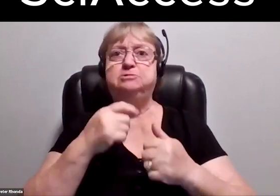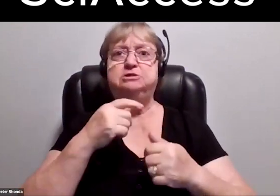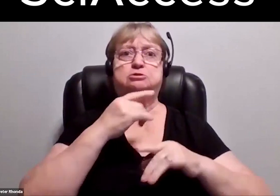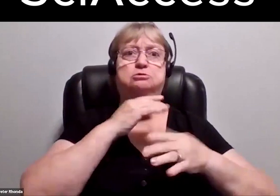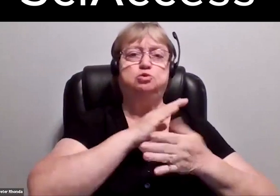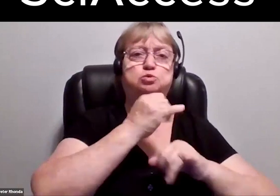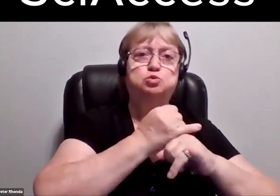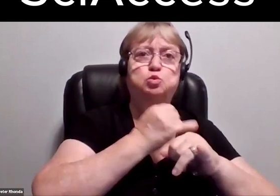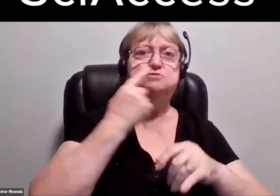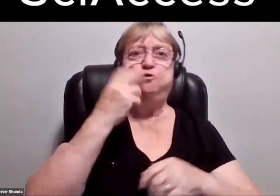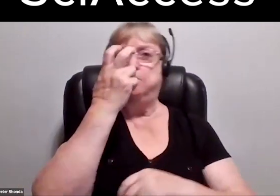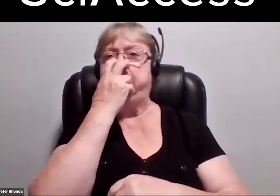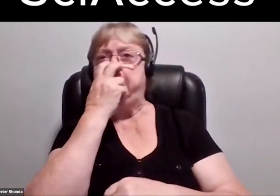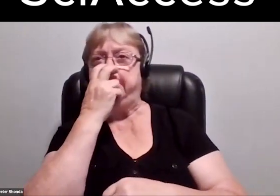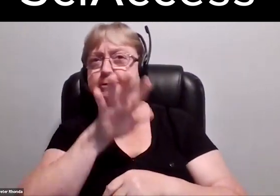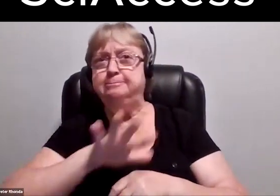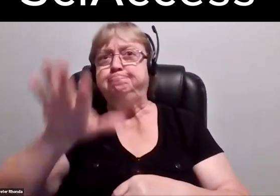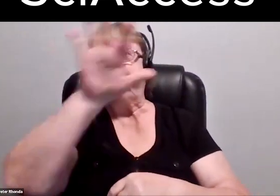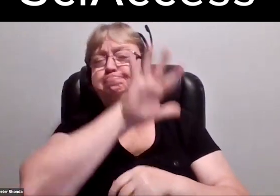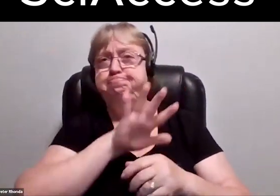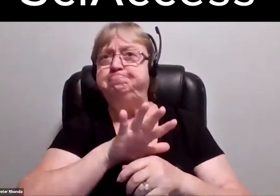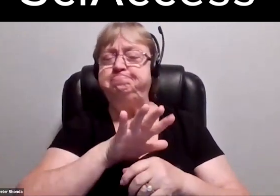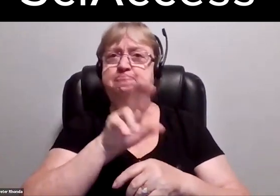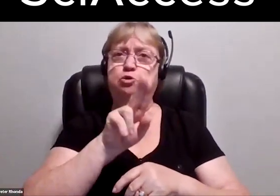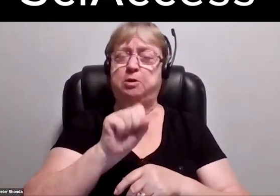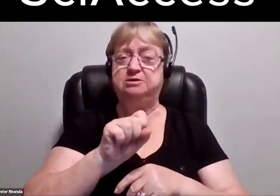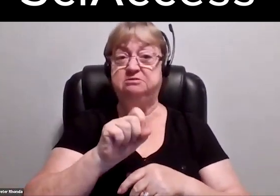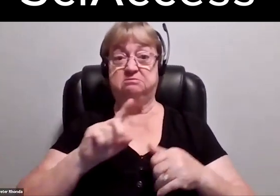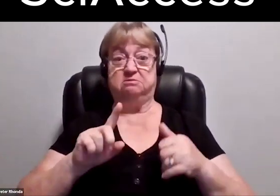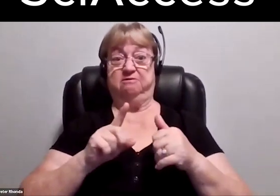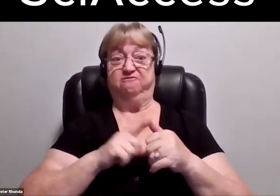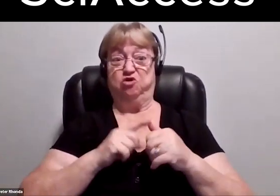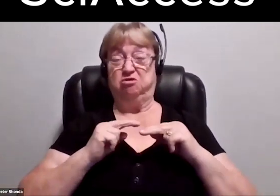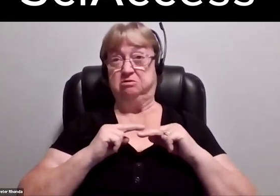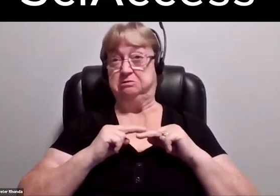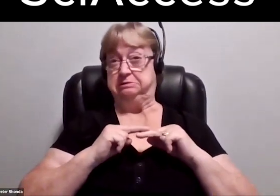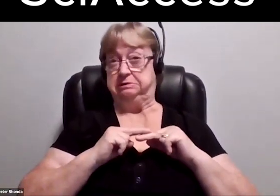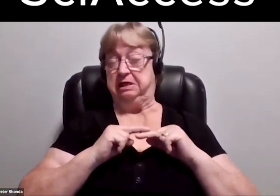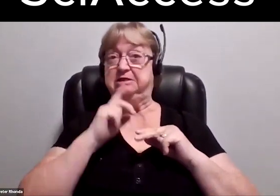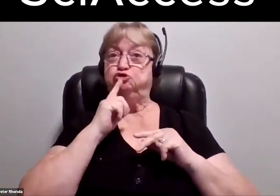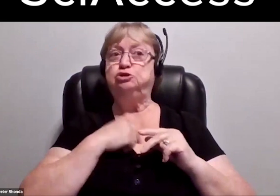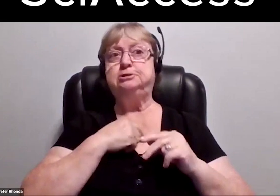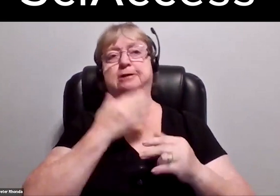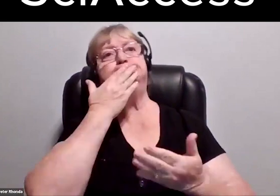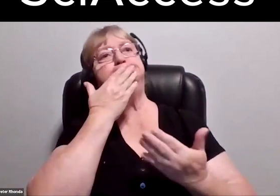The first slide is actually just a little bit of an acknowledgment to NSF. This material is based upon work supported